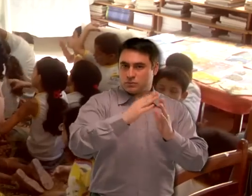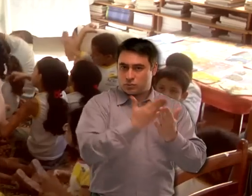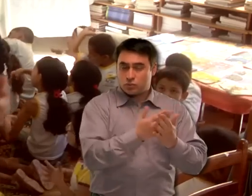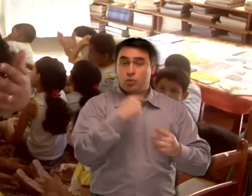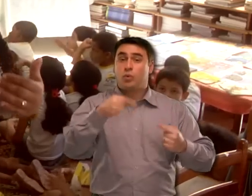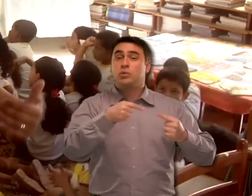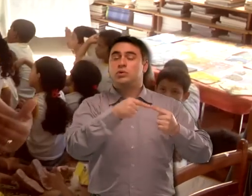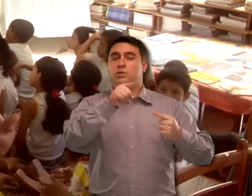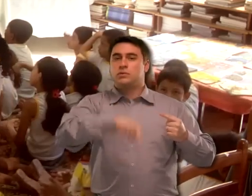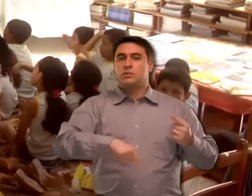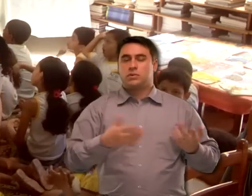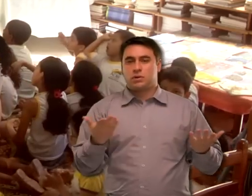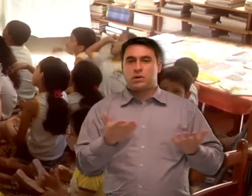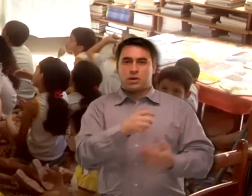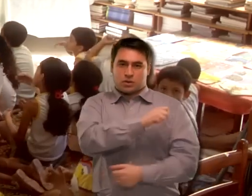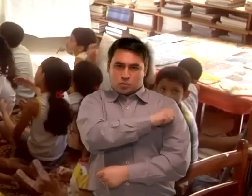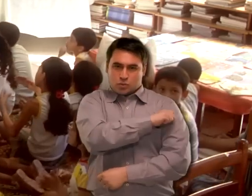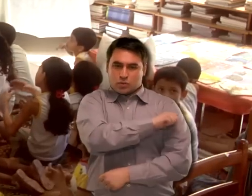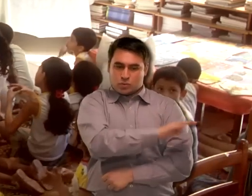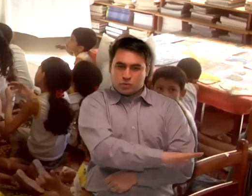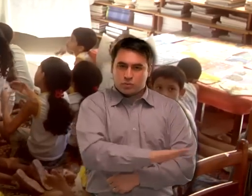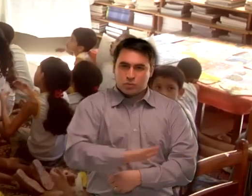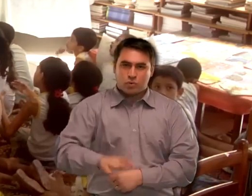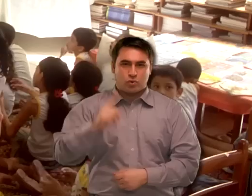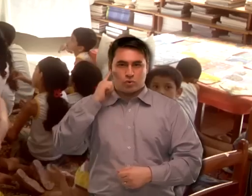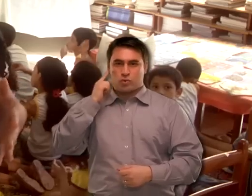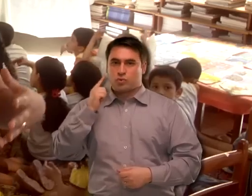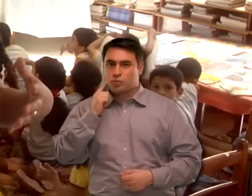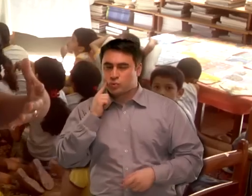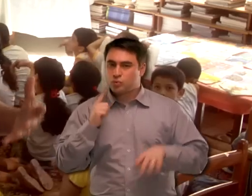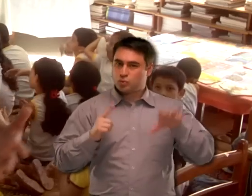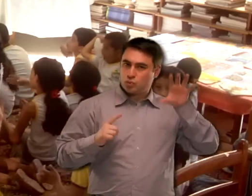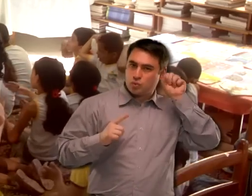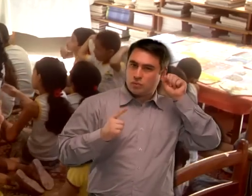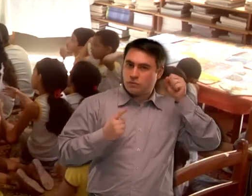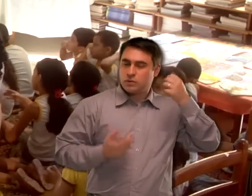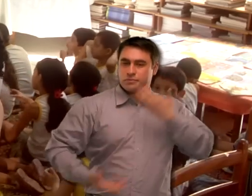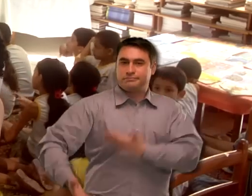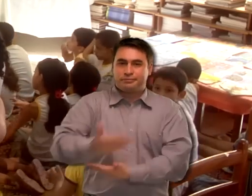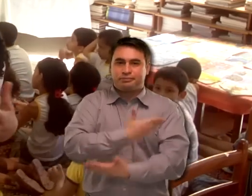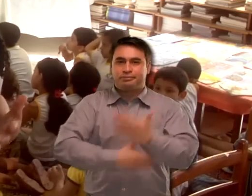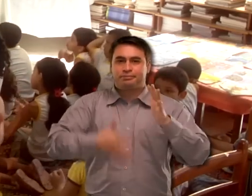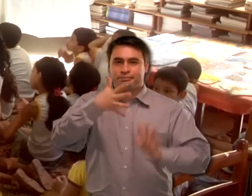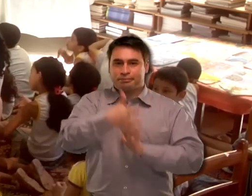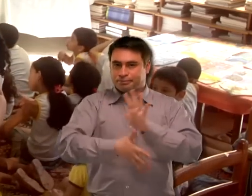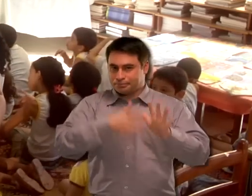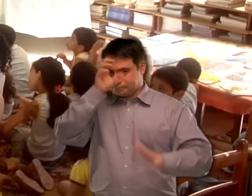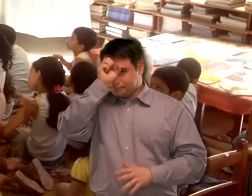and we come so that deaf students and all classmates can also learn Brazilian Sign Language.